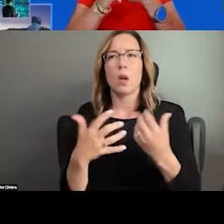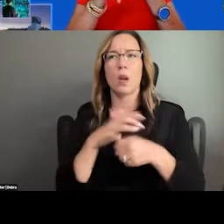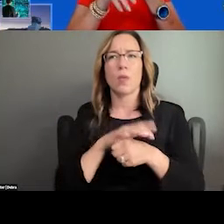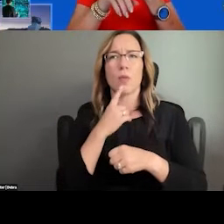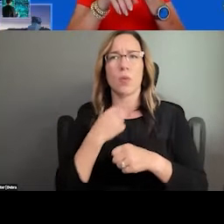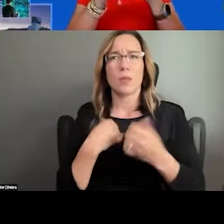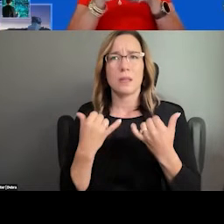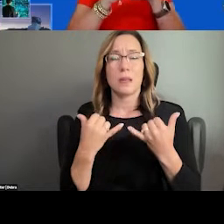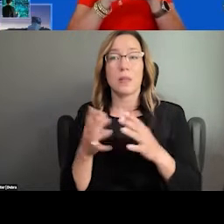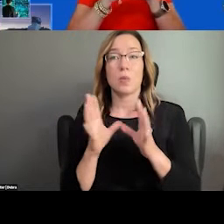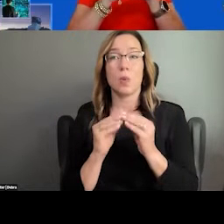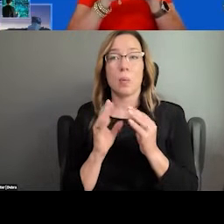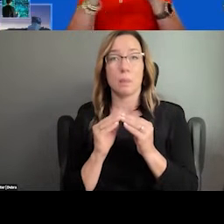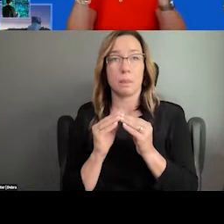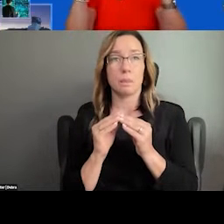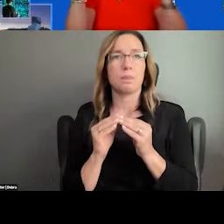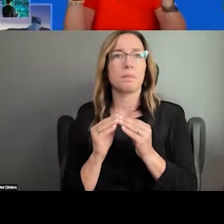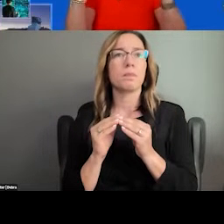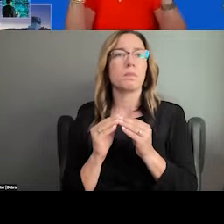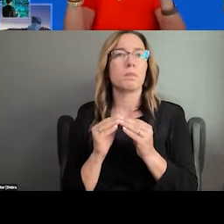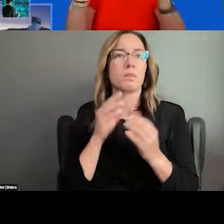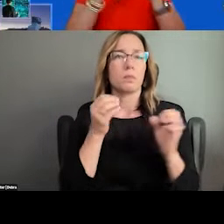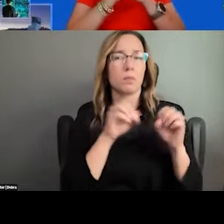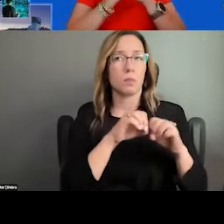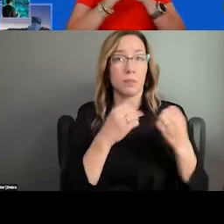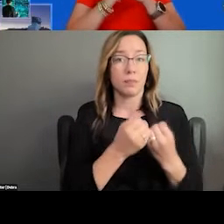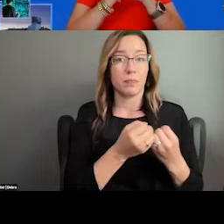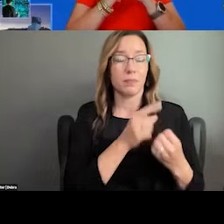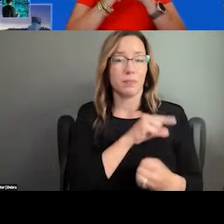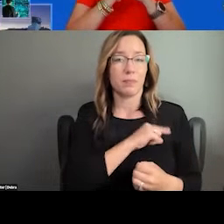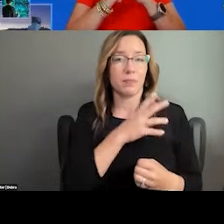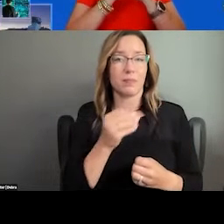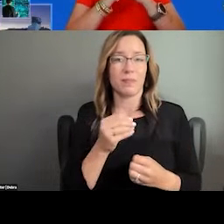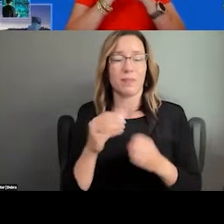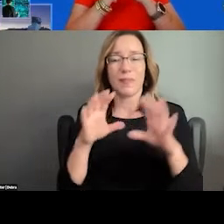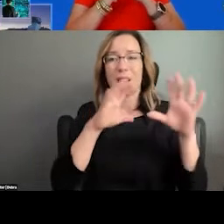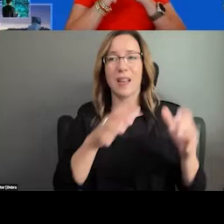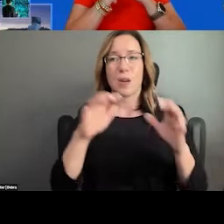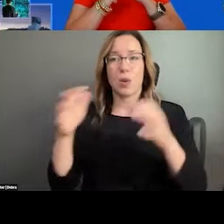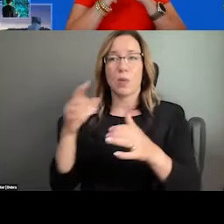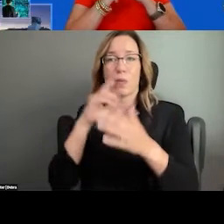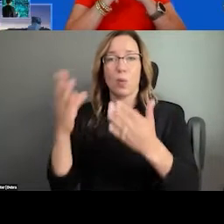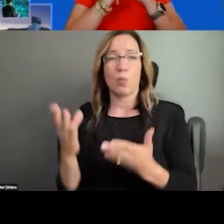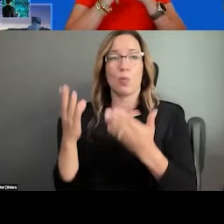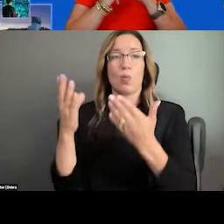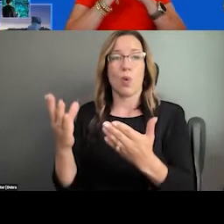Organizational eligibility and the categories of proposers that are eligible to submit